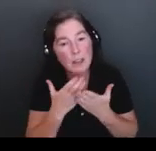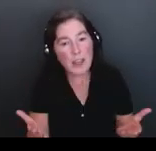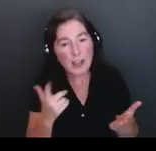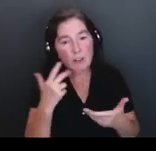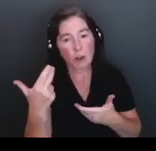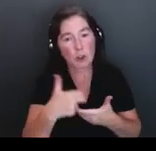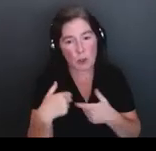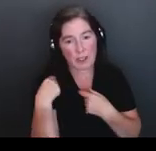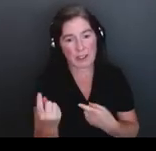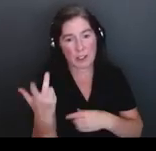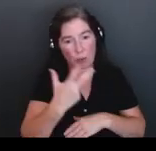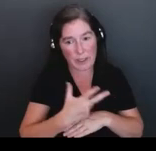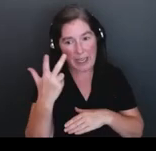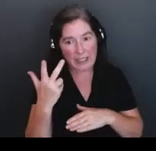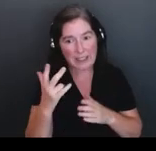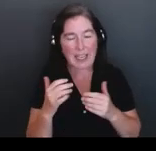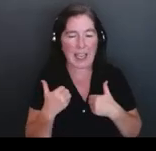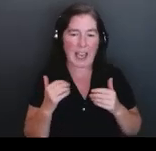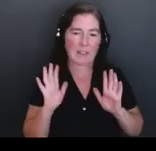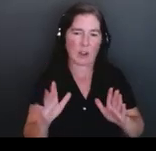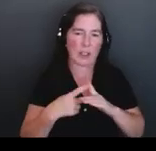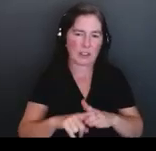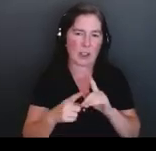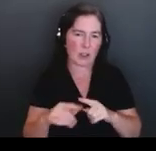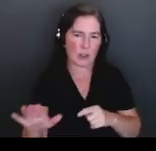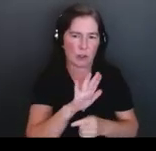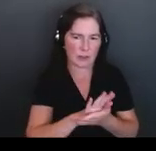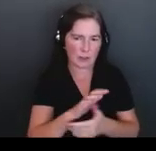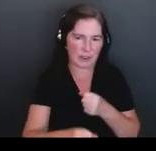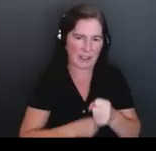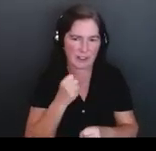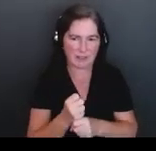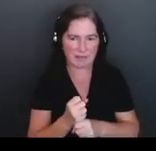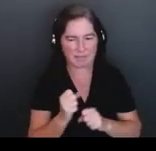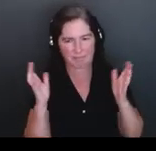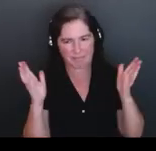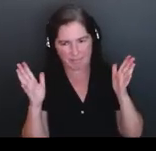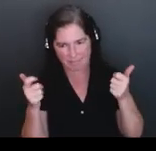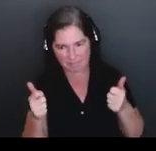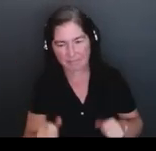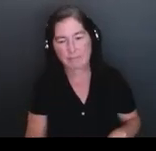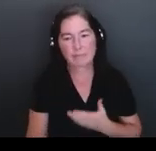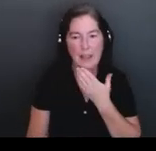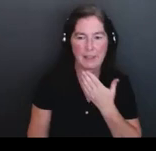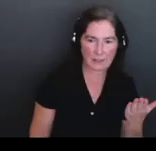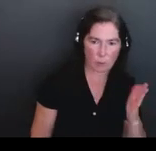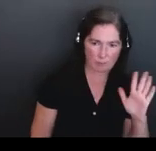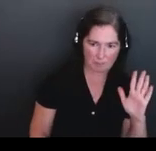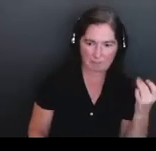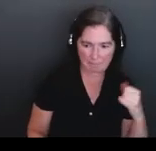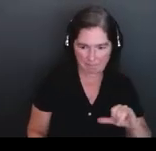And then in about a week or so, maybe a few days longer, you'll get an e-mail with clock hours, and some other we'll be communicating you know resources and that kind of stuff.